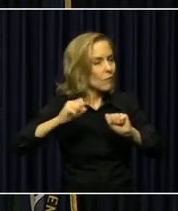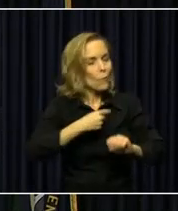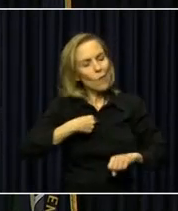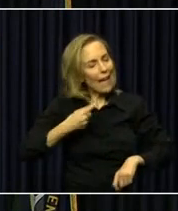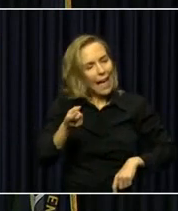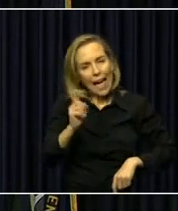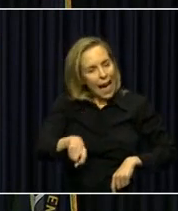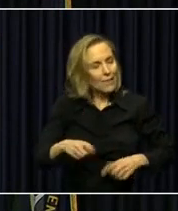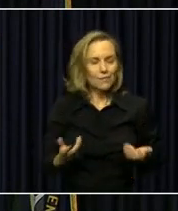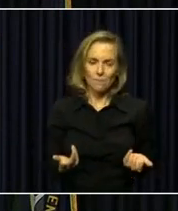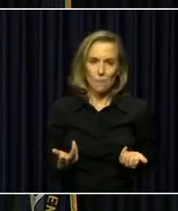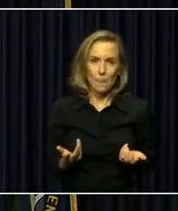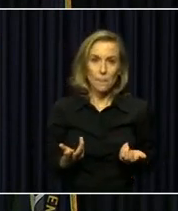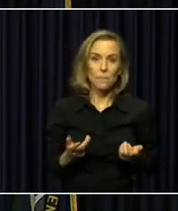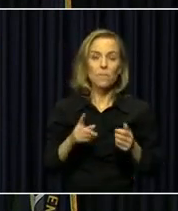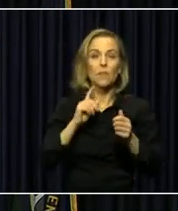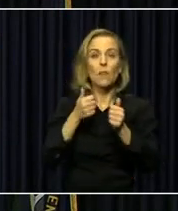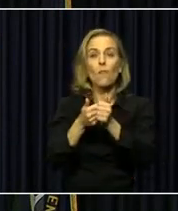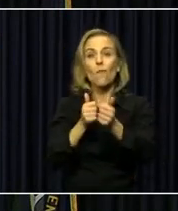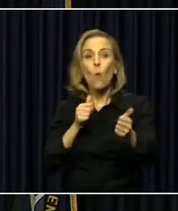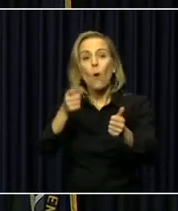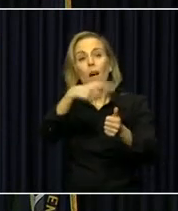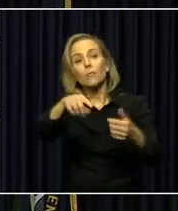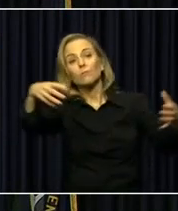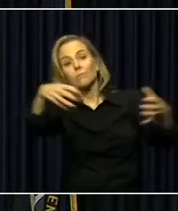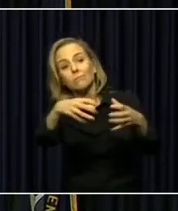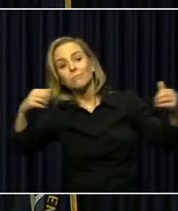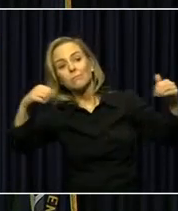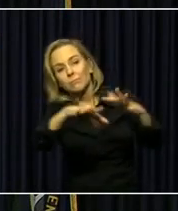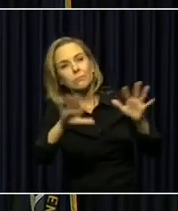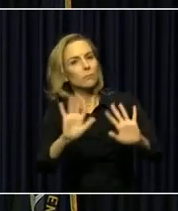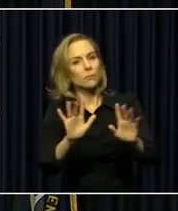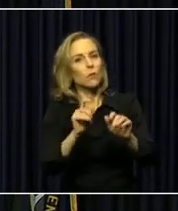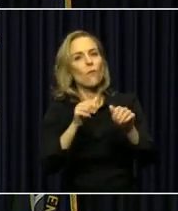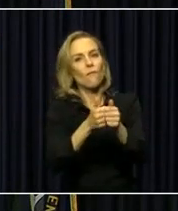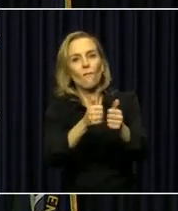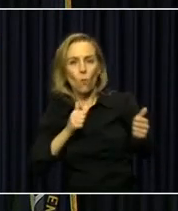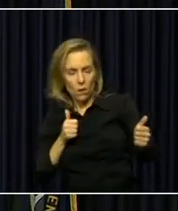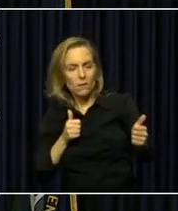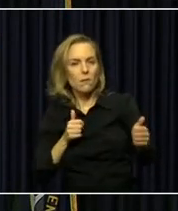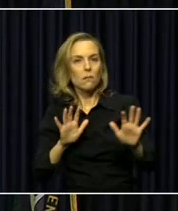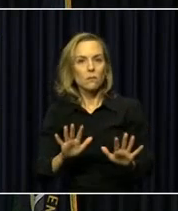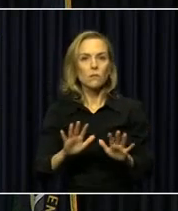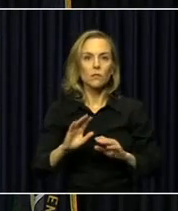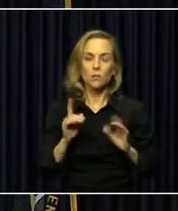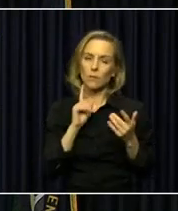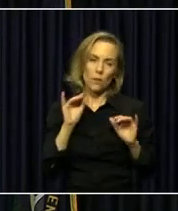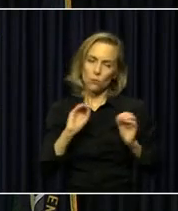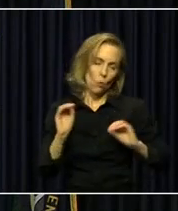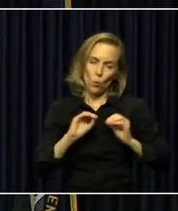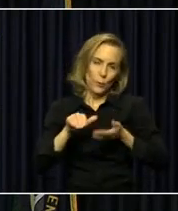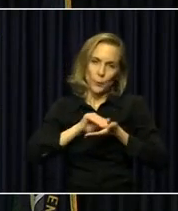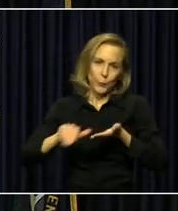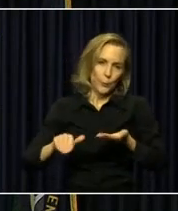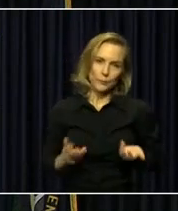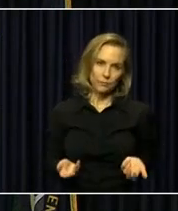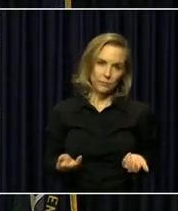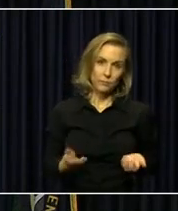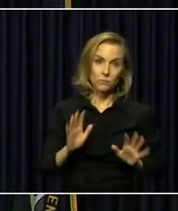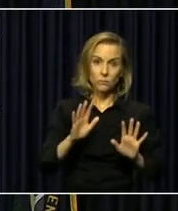GOOD HIGH WEEN GENE AT A HYGIENE WHEN THE CORONAVIRUS IS STILL